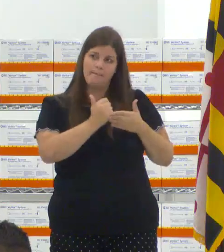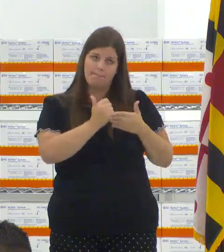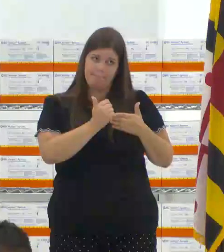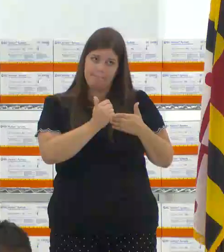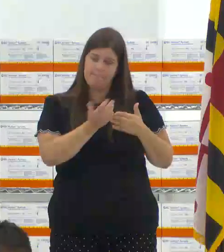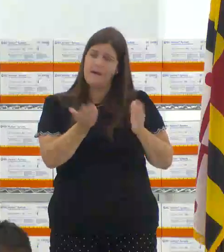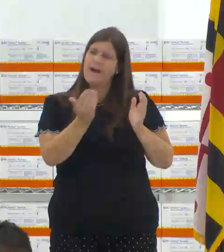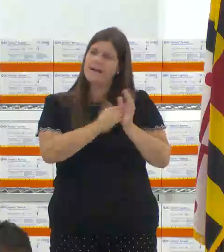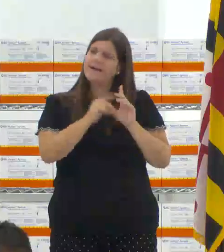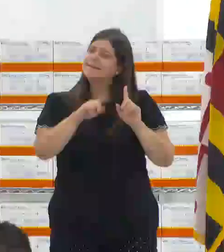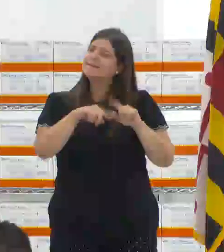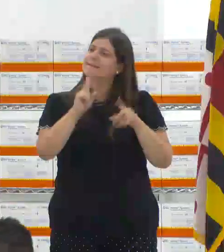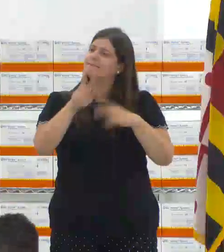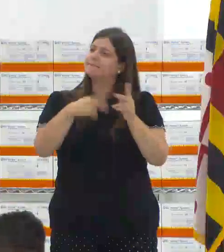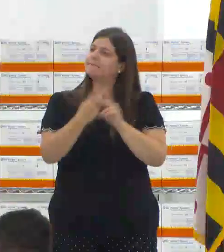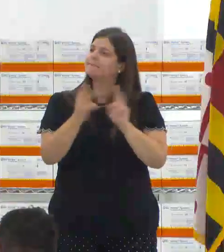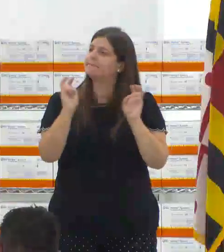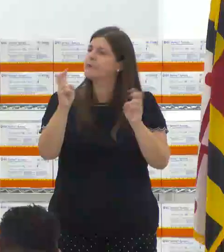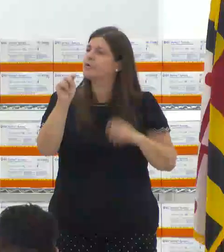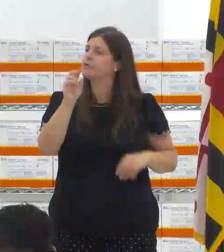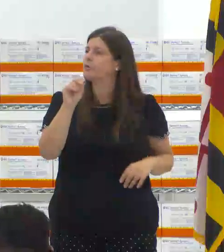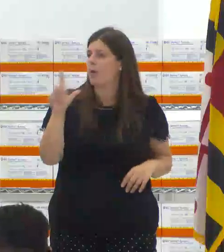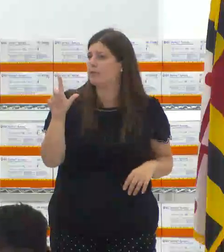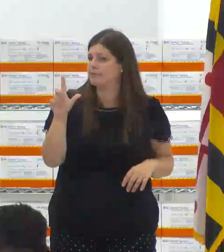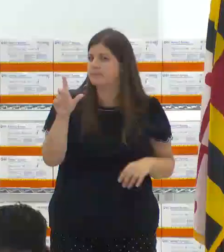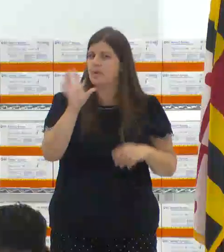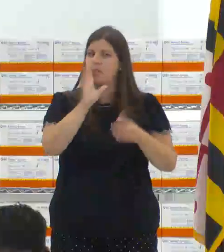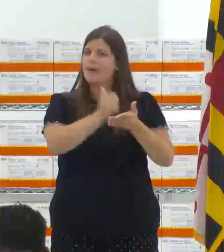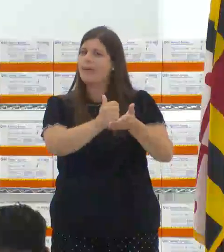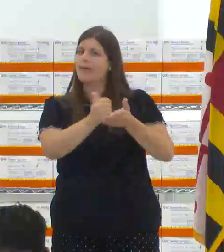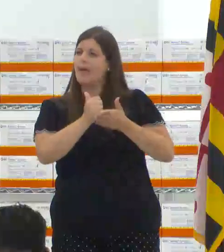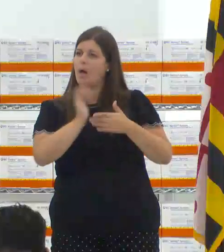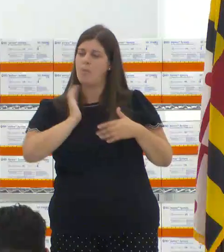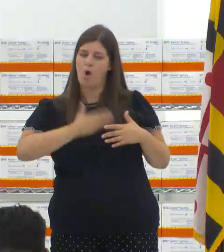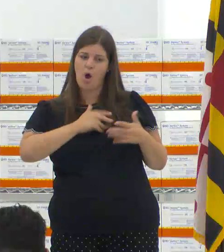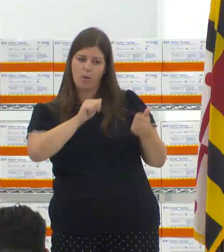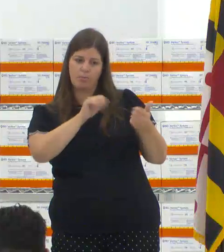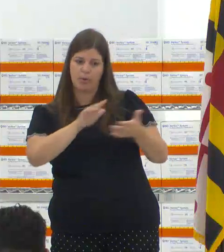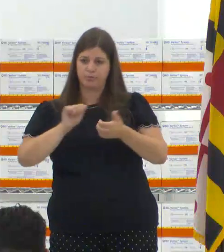cluster scenarios, similar to the situations we confronted earlier months ago in